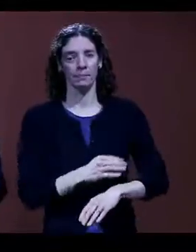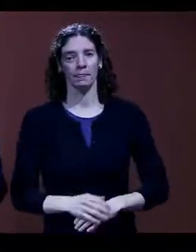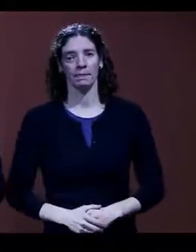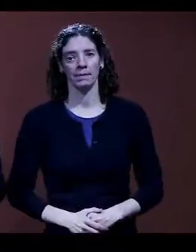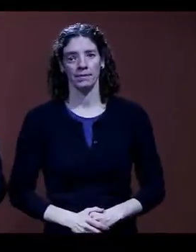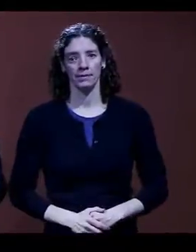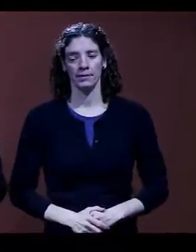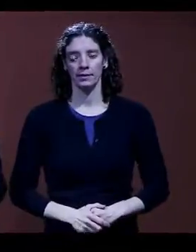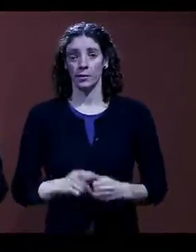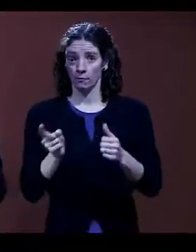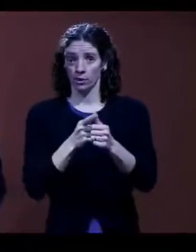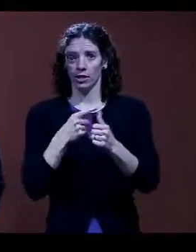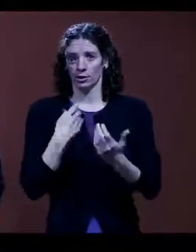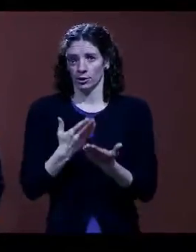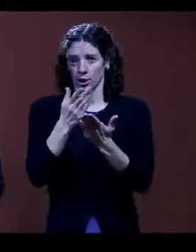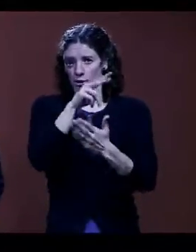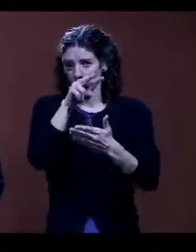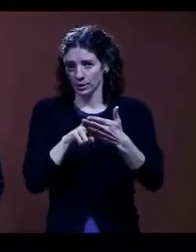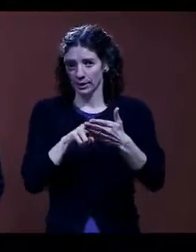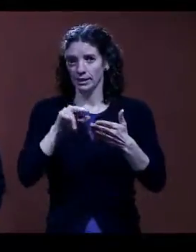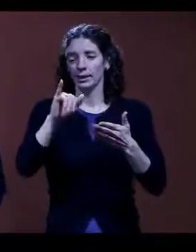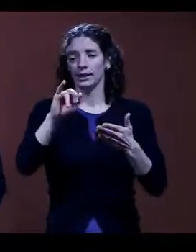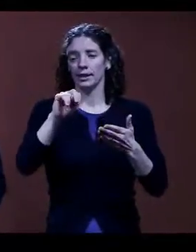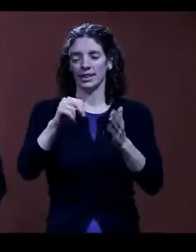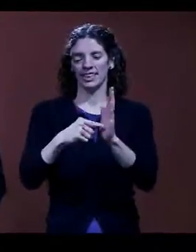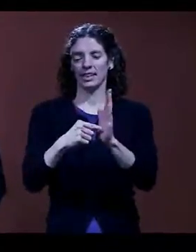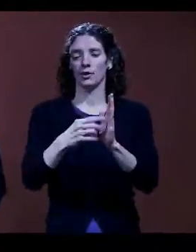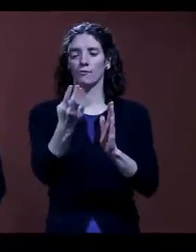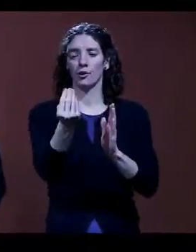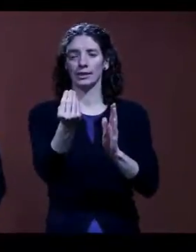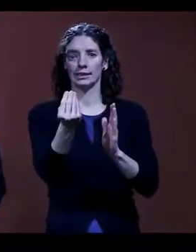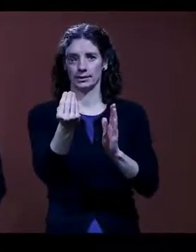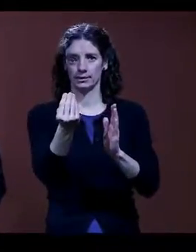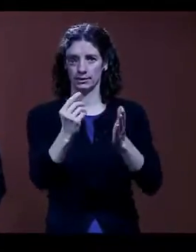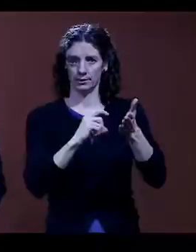the Indicator 14 Section of your state's SPP/APR.